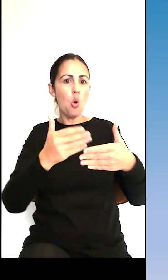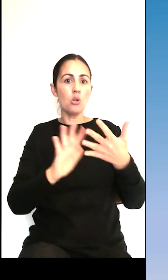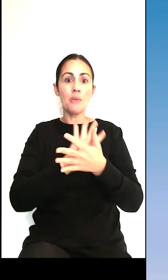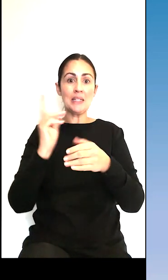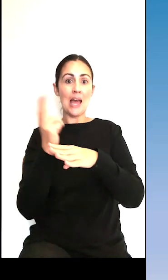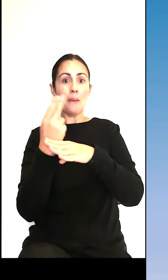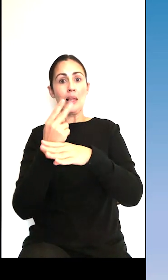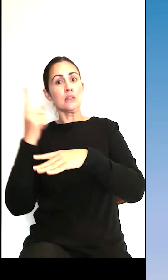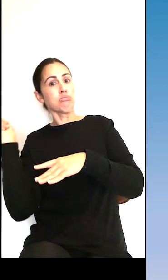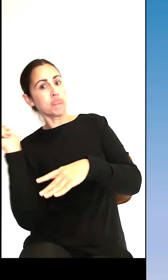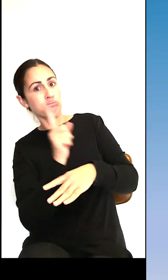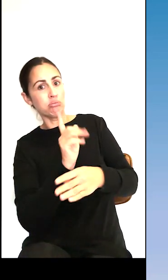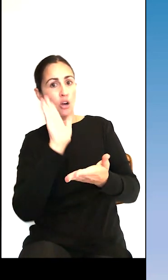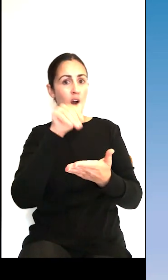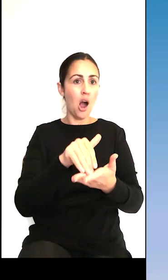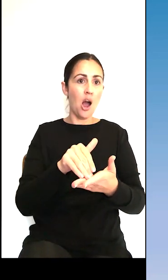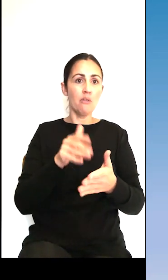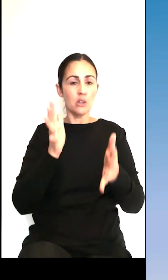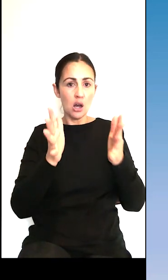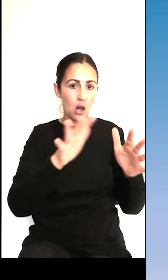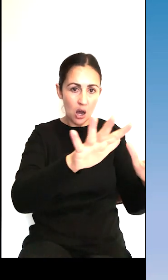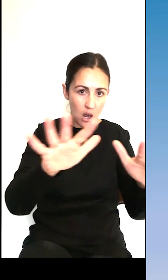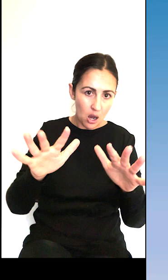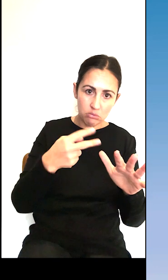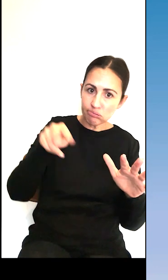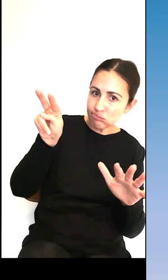a paramedic or an ambulance officer came and visited your home in an emergency,